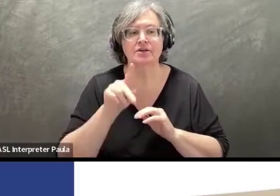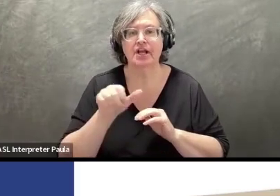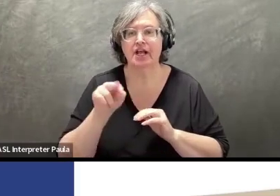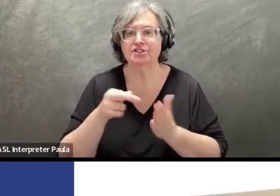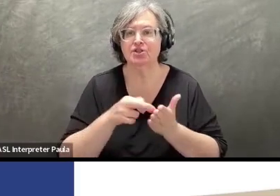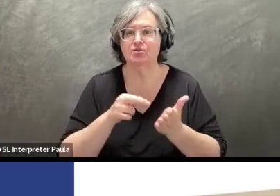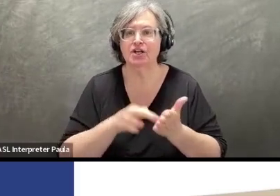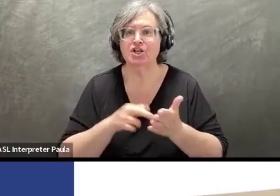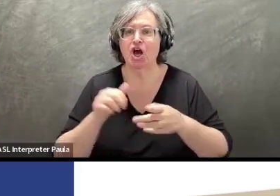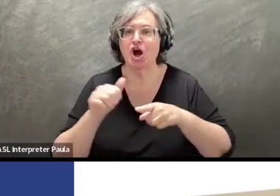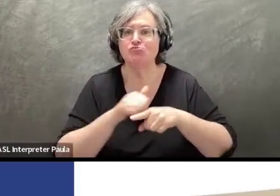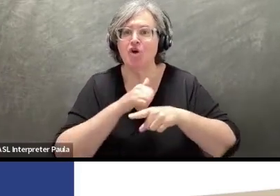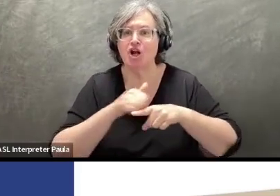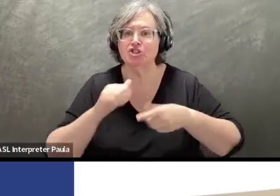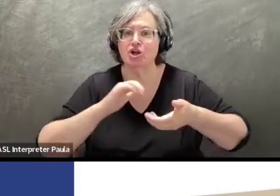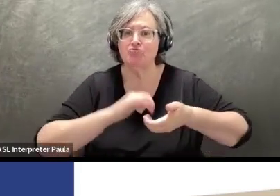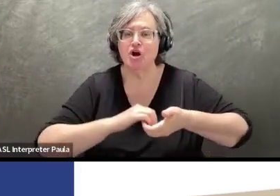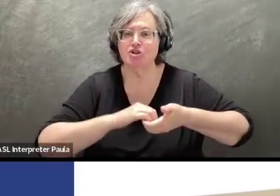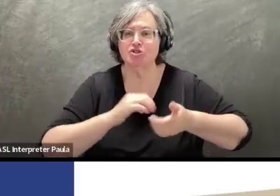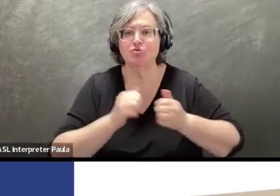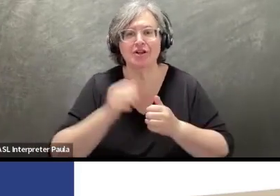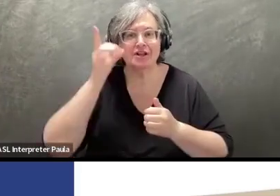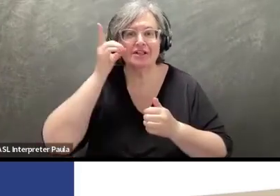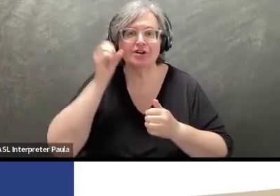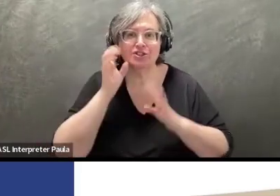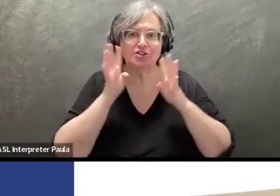in partnership with Down syndrome innovations, the Kansas